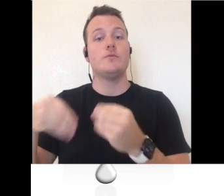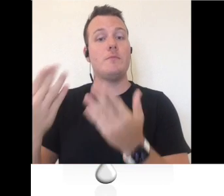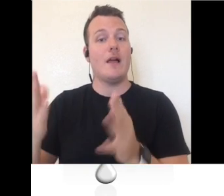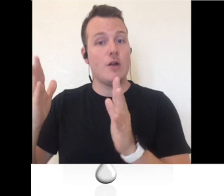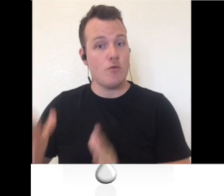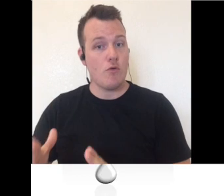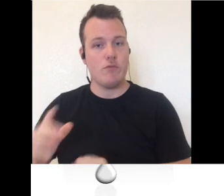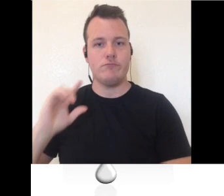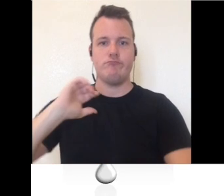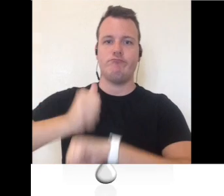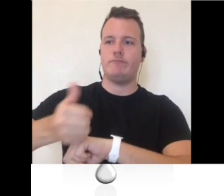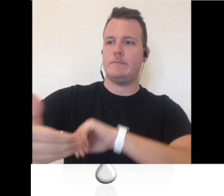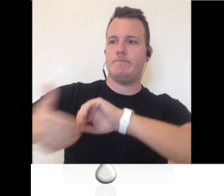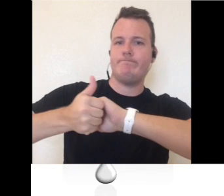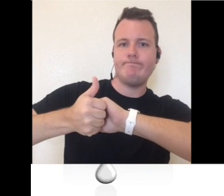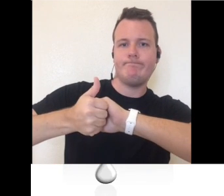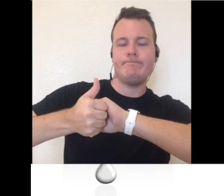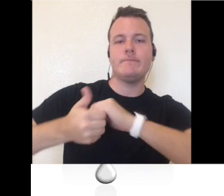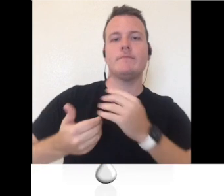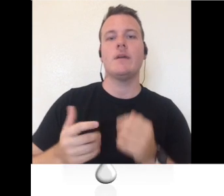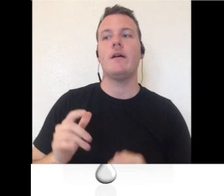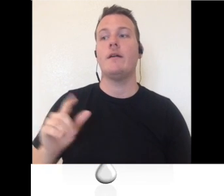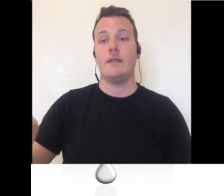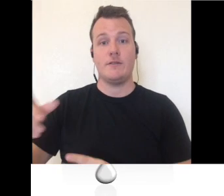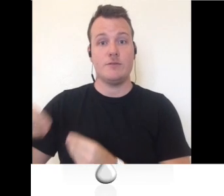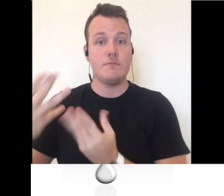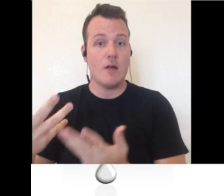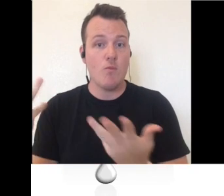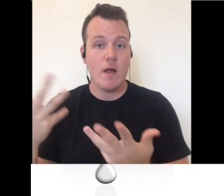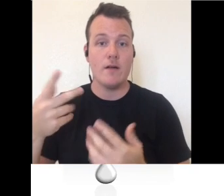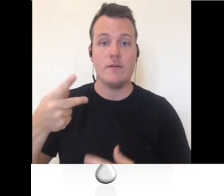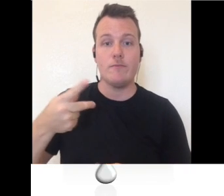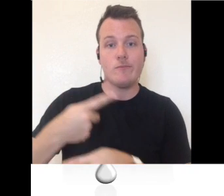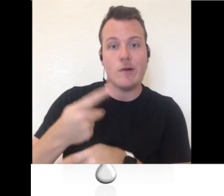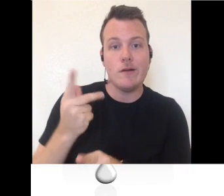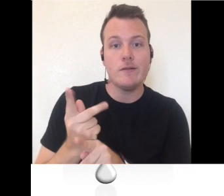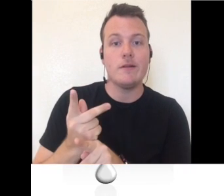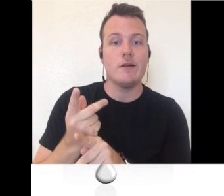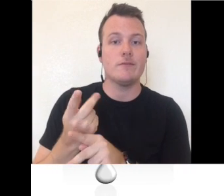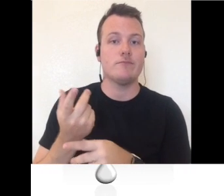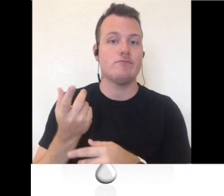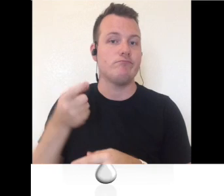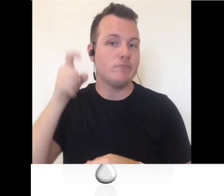These would be the people that are going to supply your equipment maybe your- your